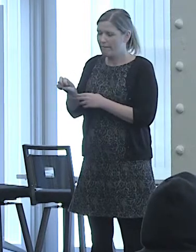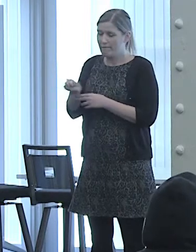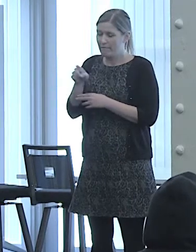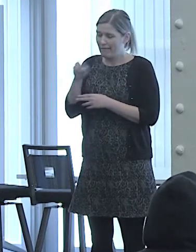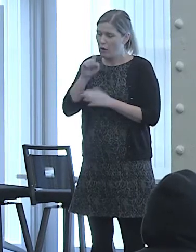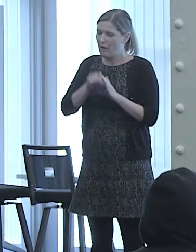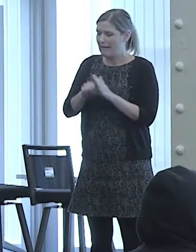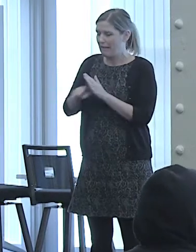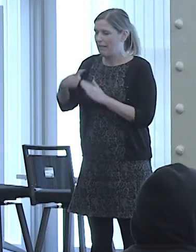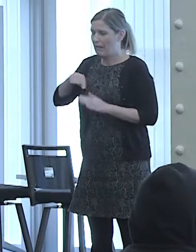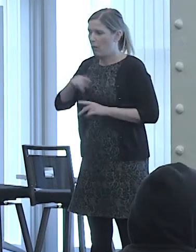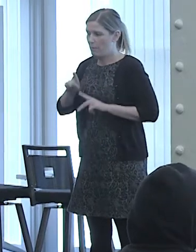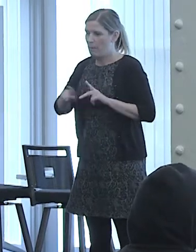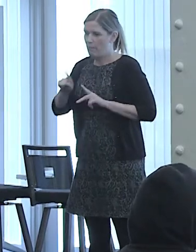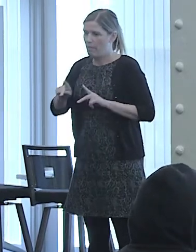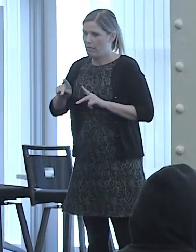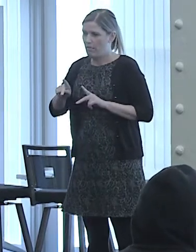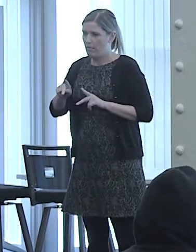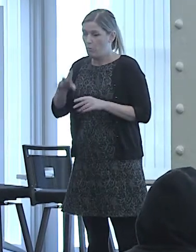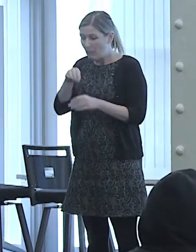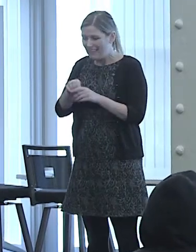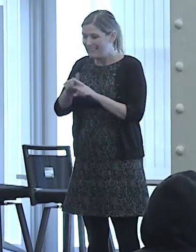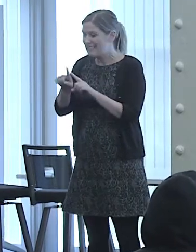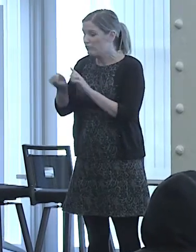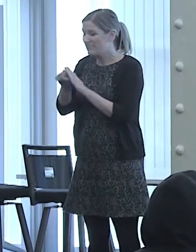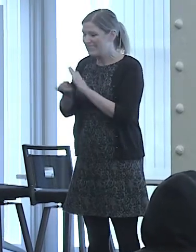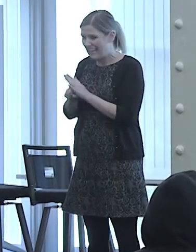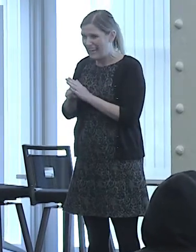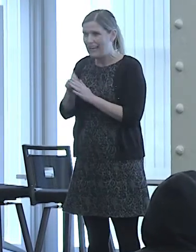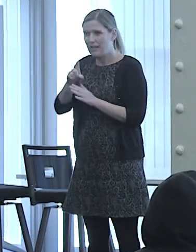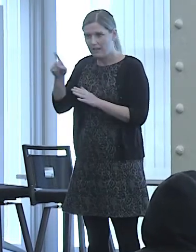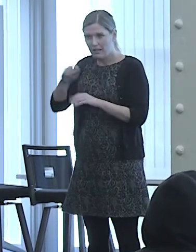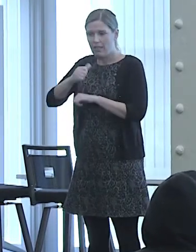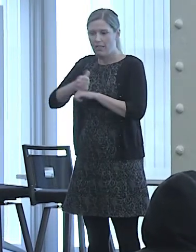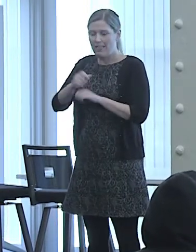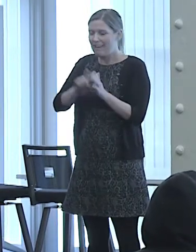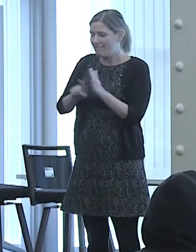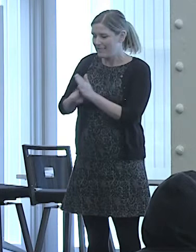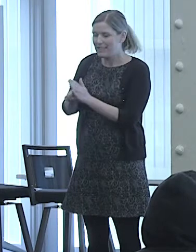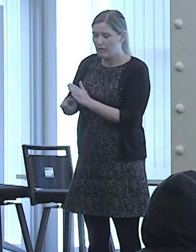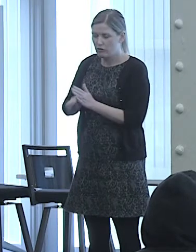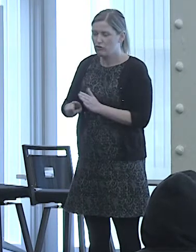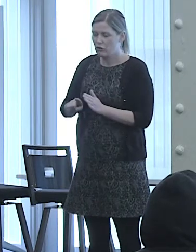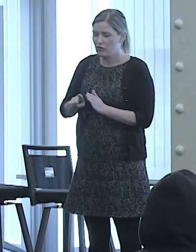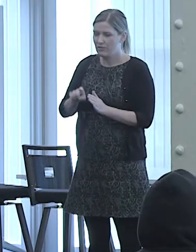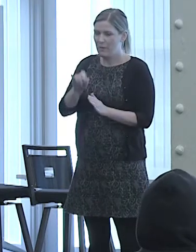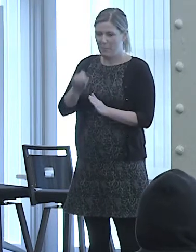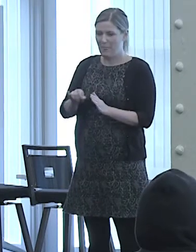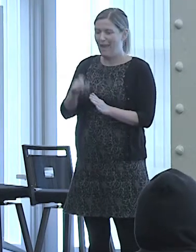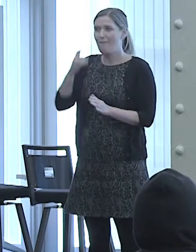In multiple states, investigations have been launched against this for profit company,